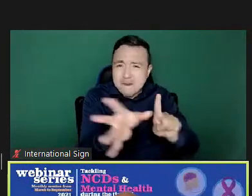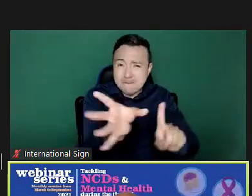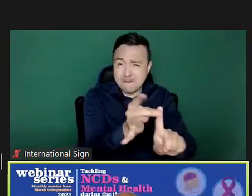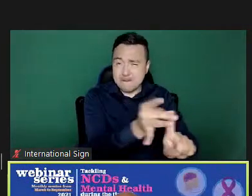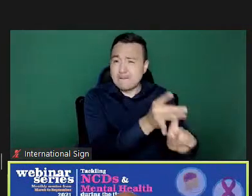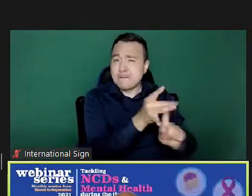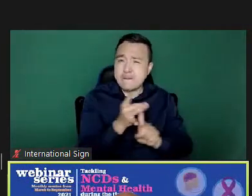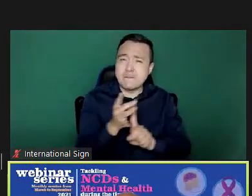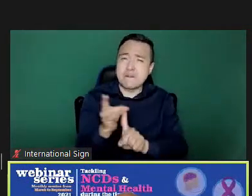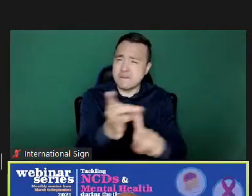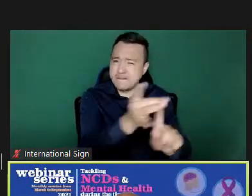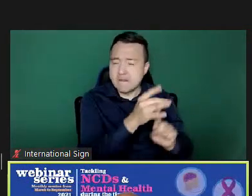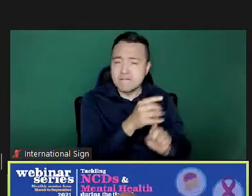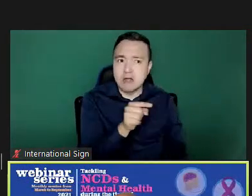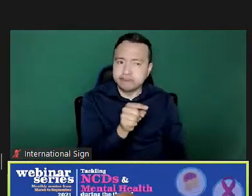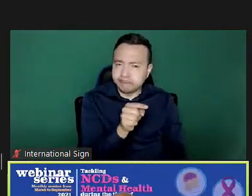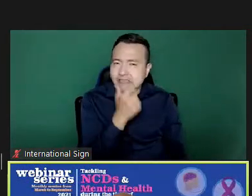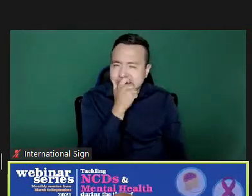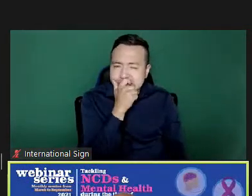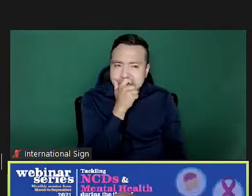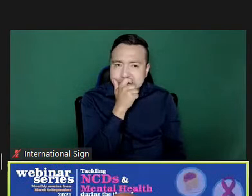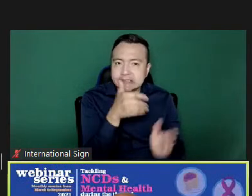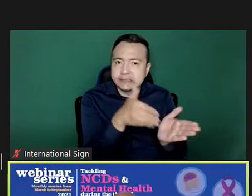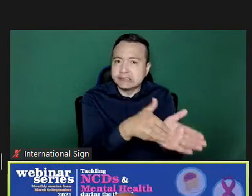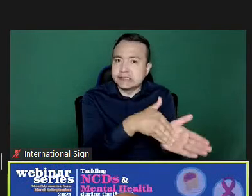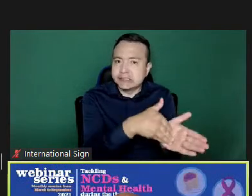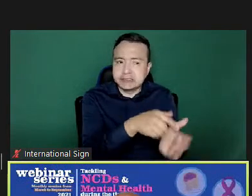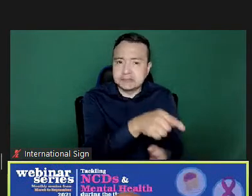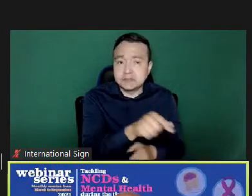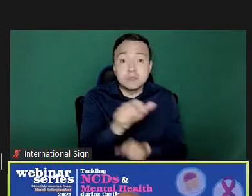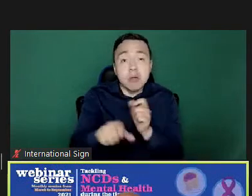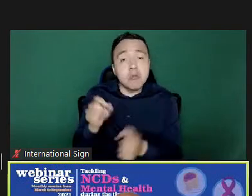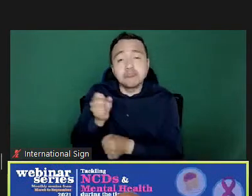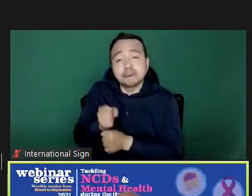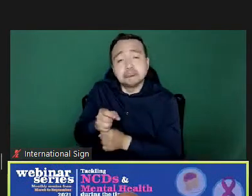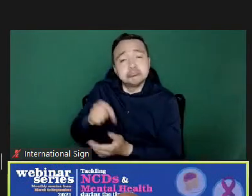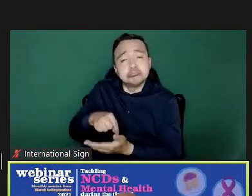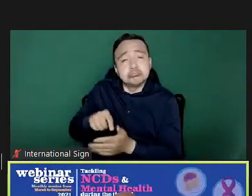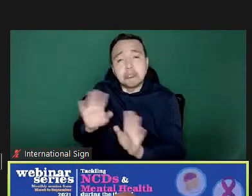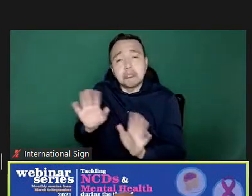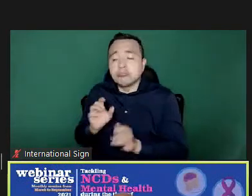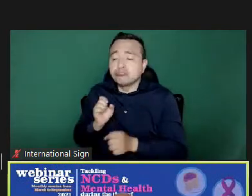in terms of being able to survive with the lockdown restrictions that took place to reduce pandemic spread.